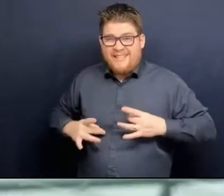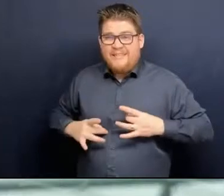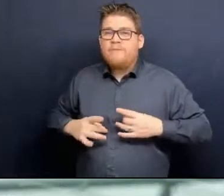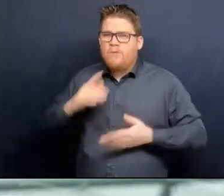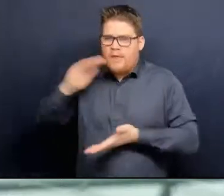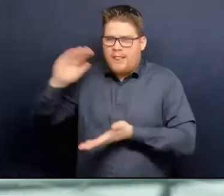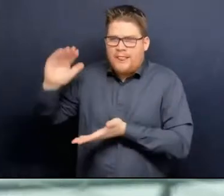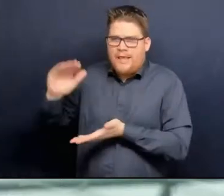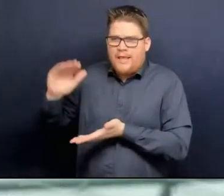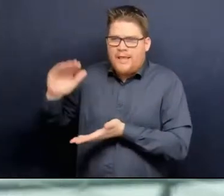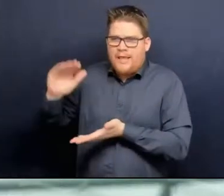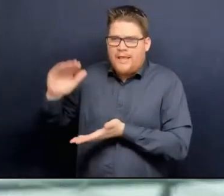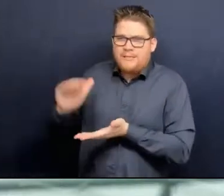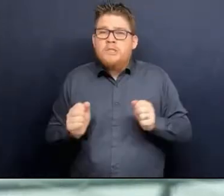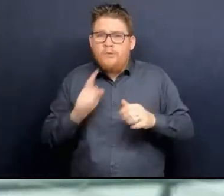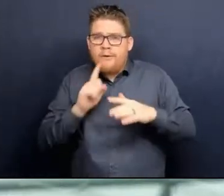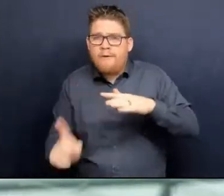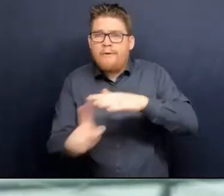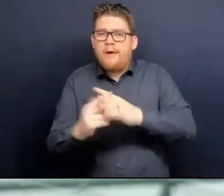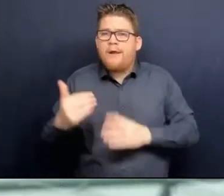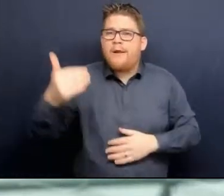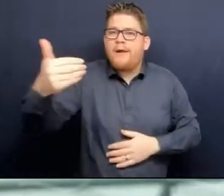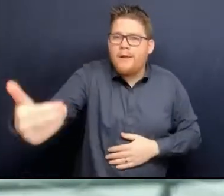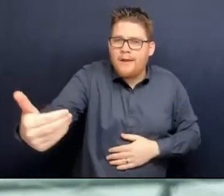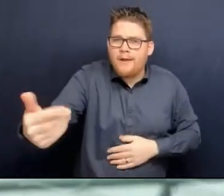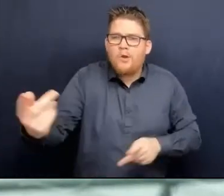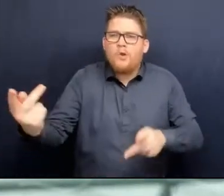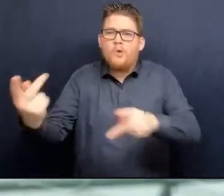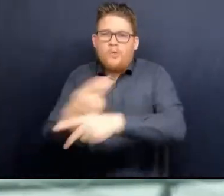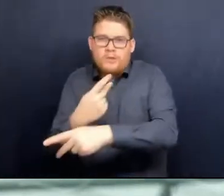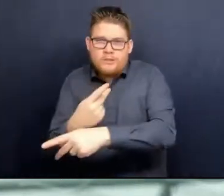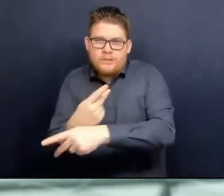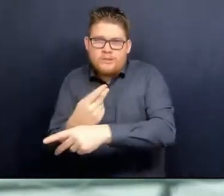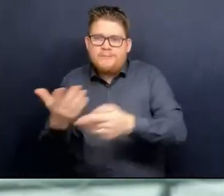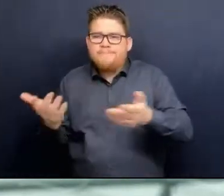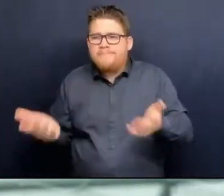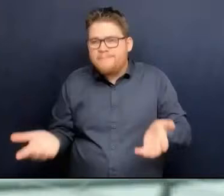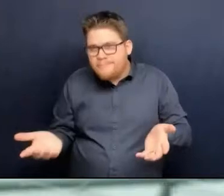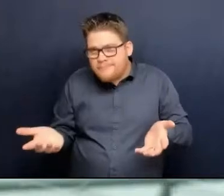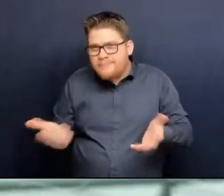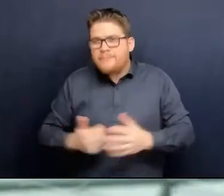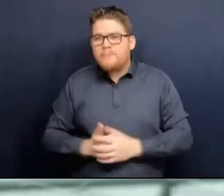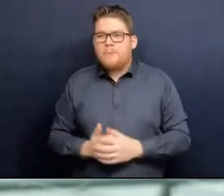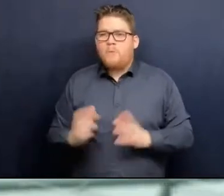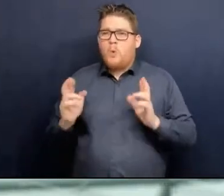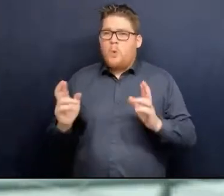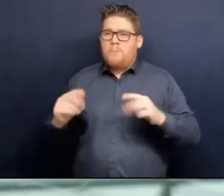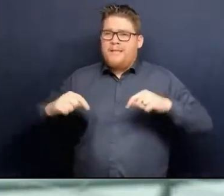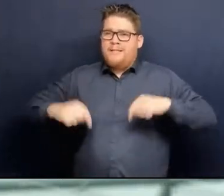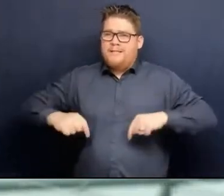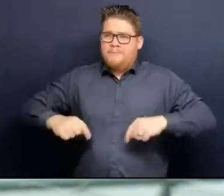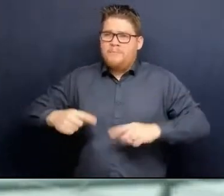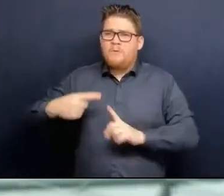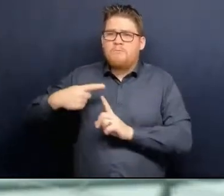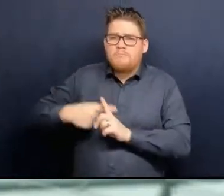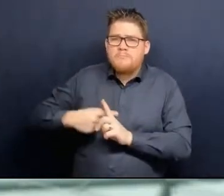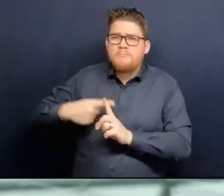Uncertainty as we move through the summer. We hopefully will be